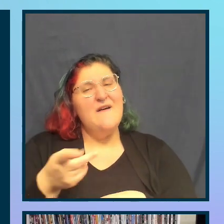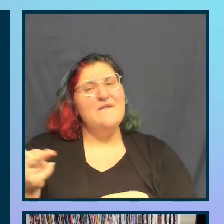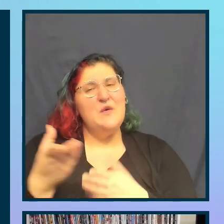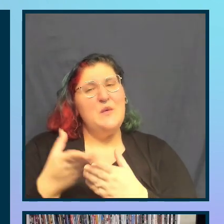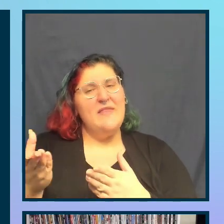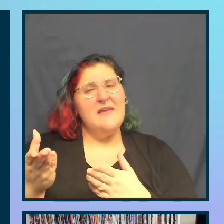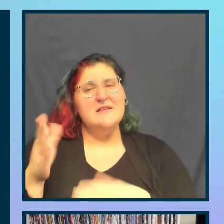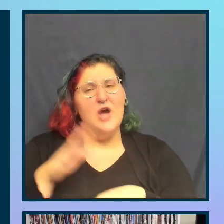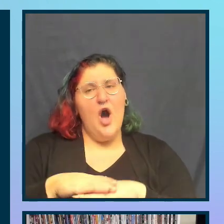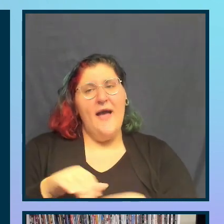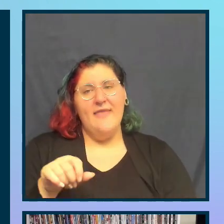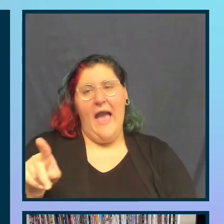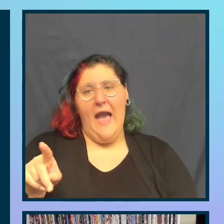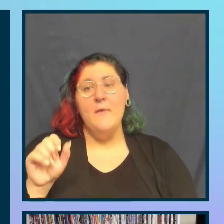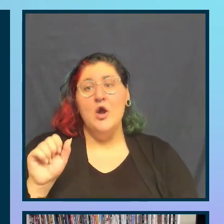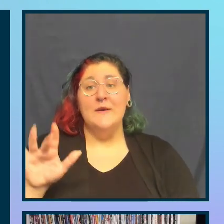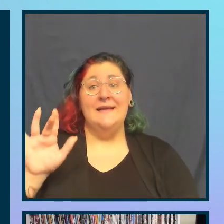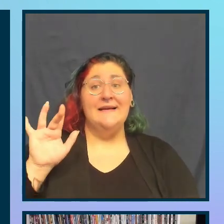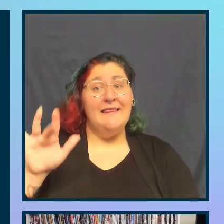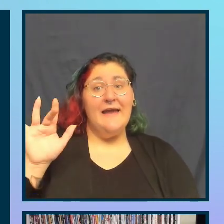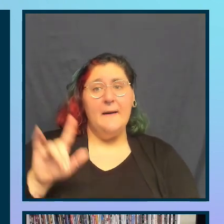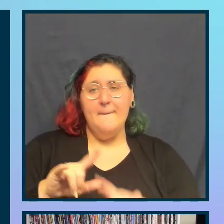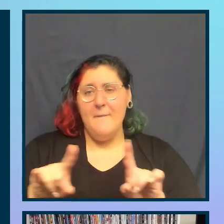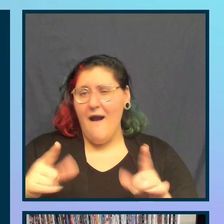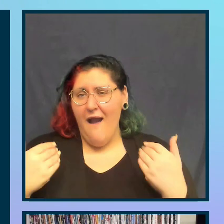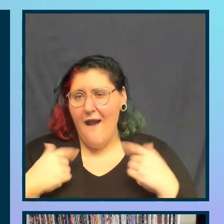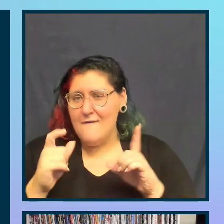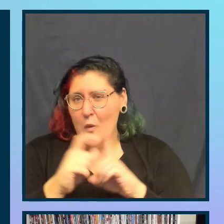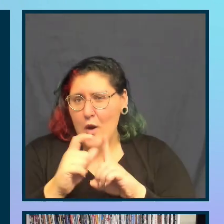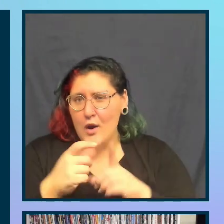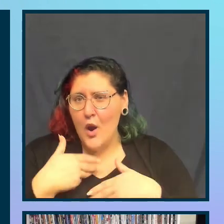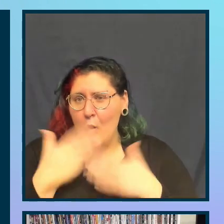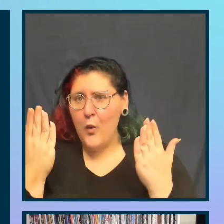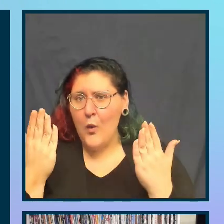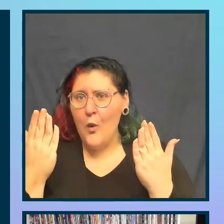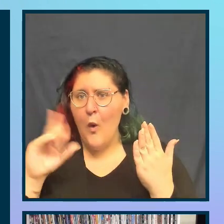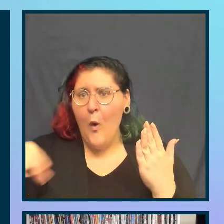that only used icons to provide a visual affordance. So not only were these controls missing their role,